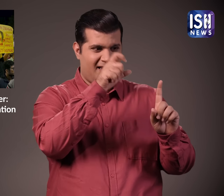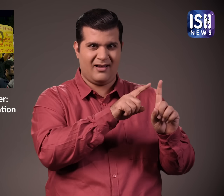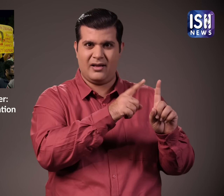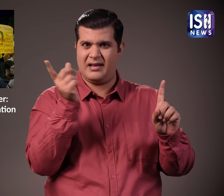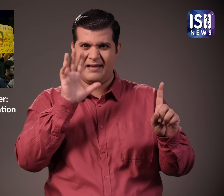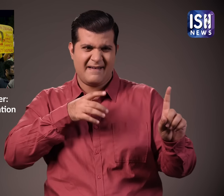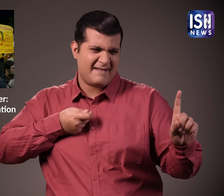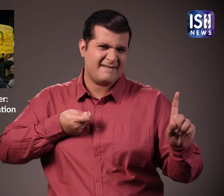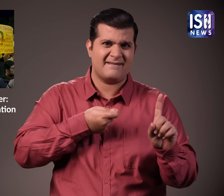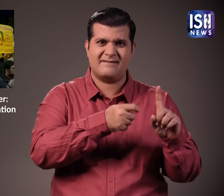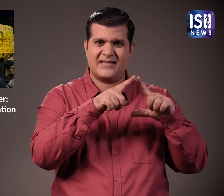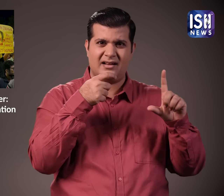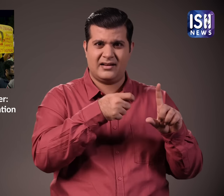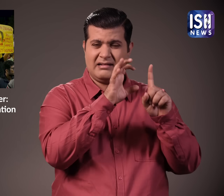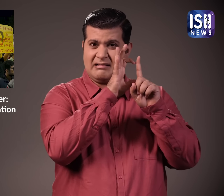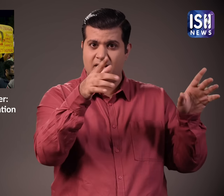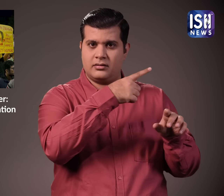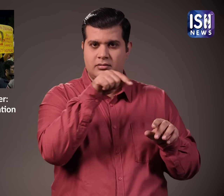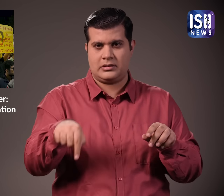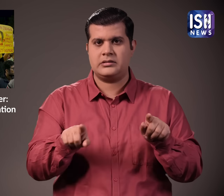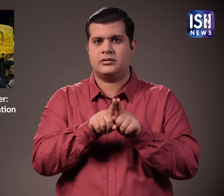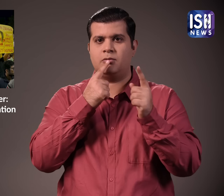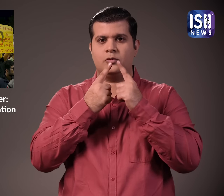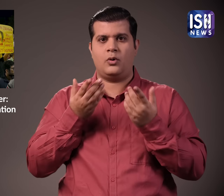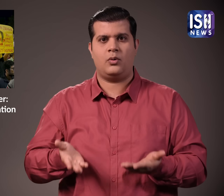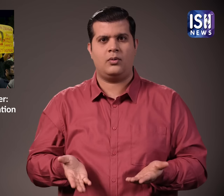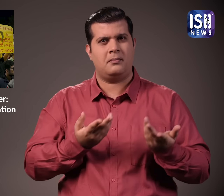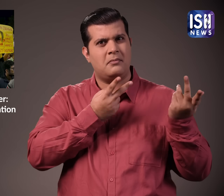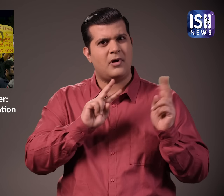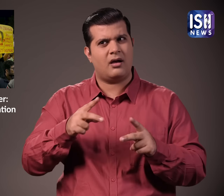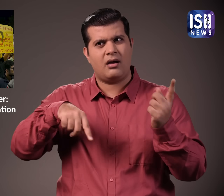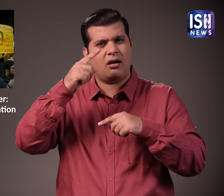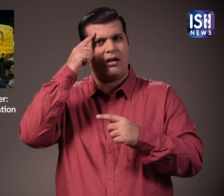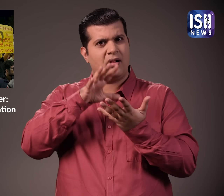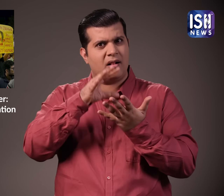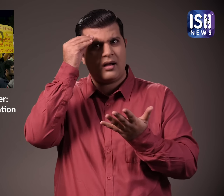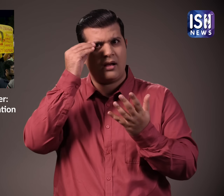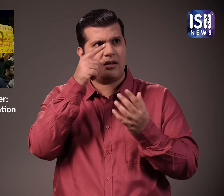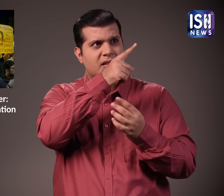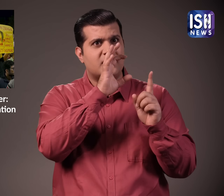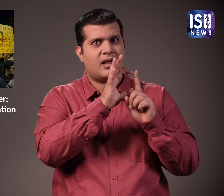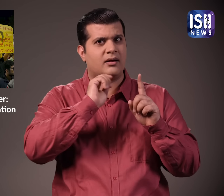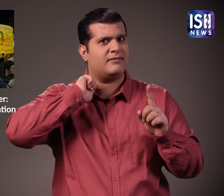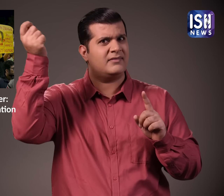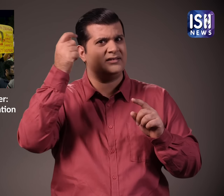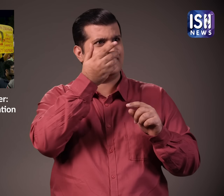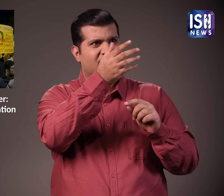where the girl was raped in the bus. Now people are saying this is a very similar situation.